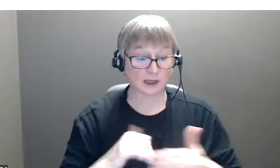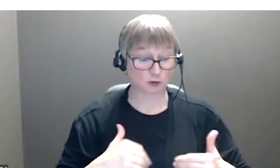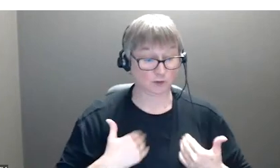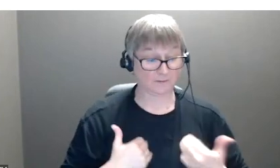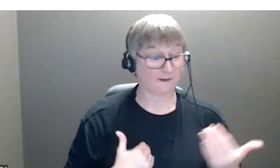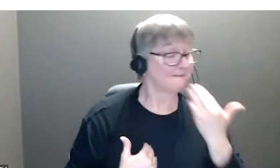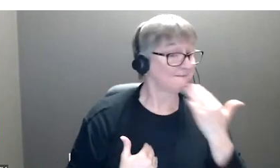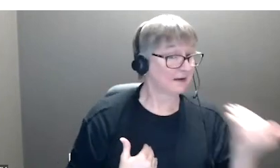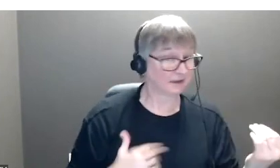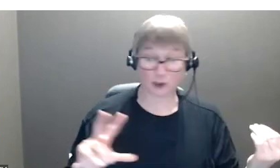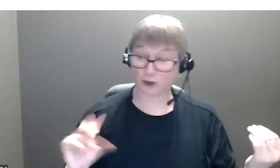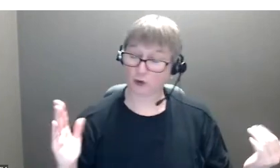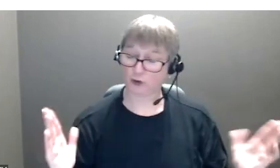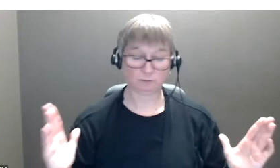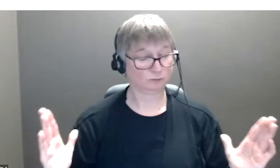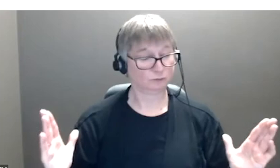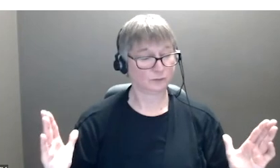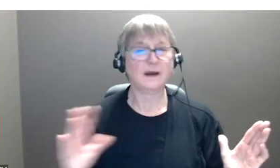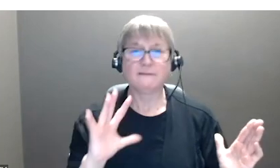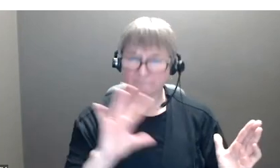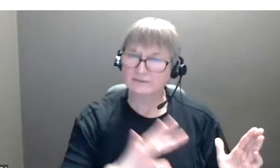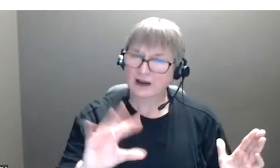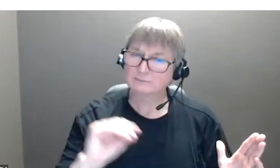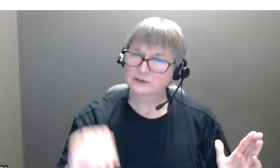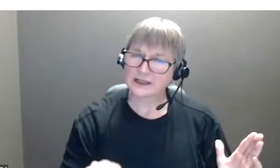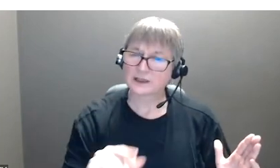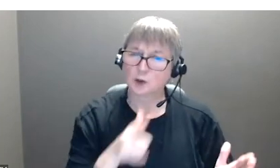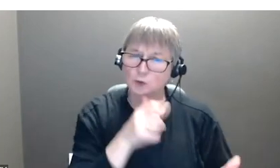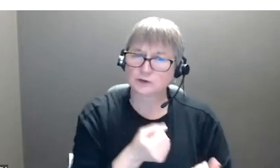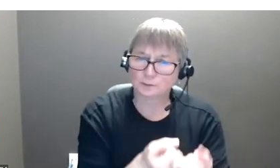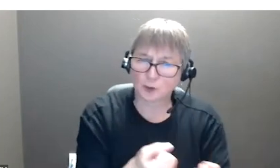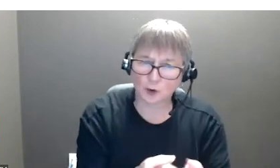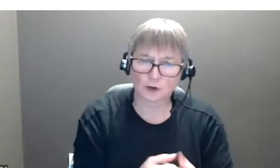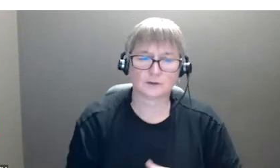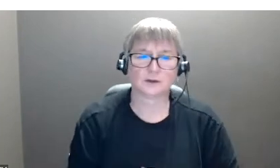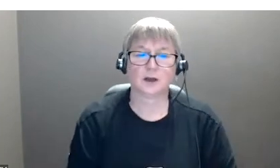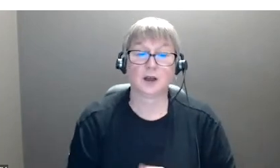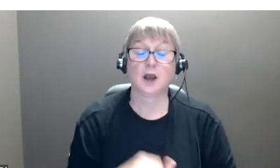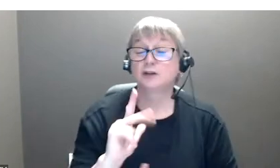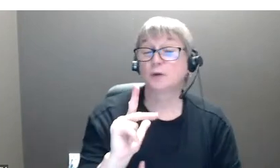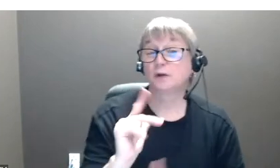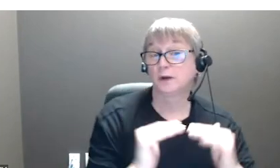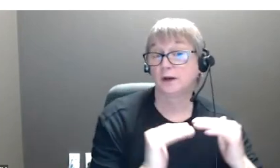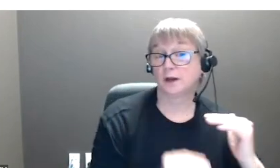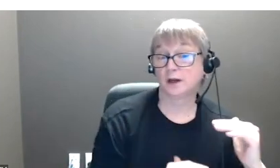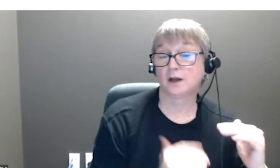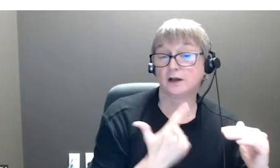served. So, 23 percent were under 21, and 32 percent were between the ages of 21 and 30,